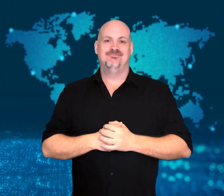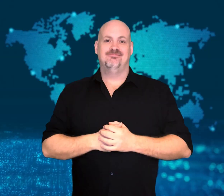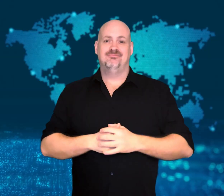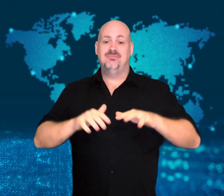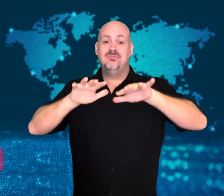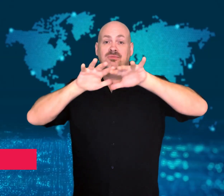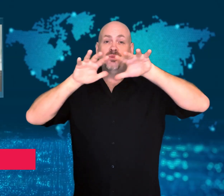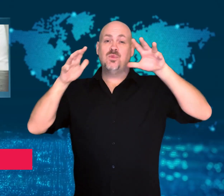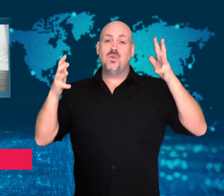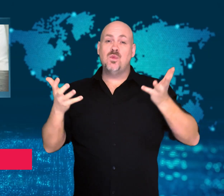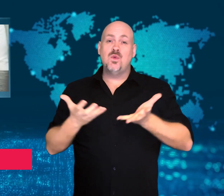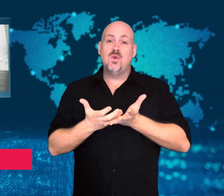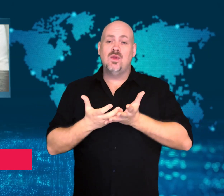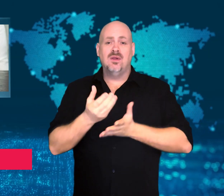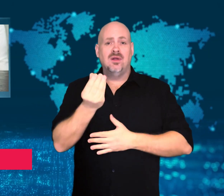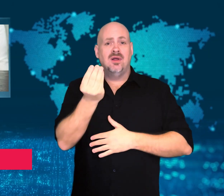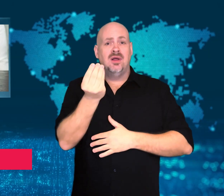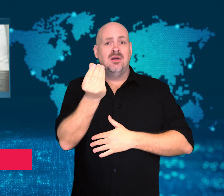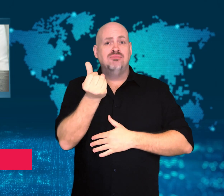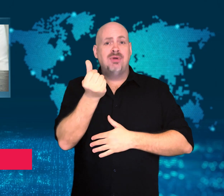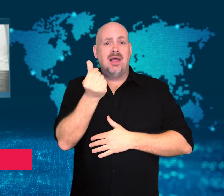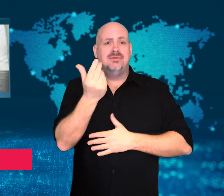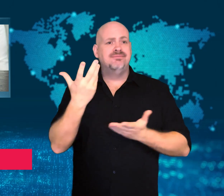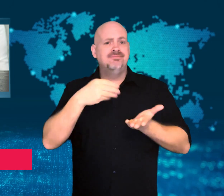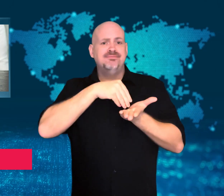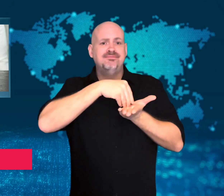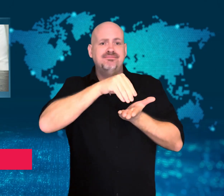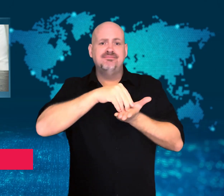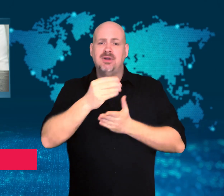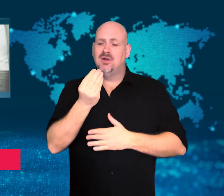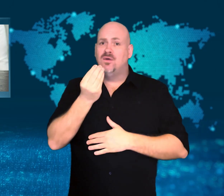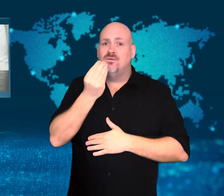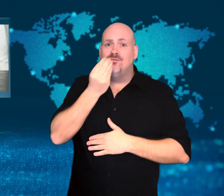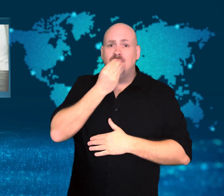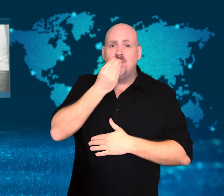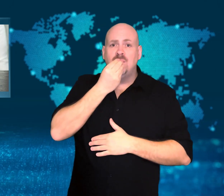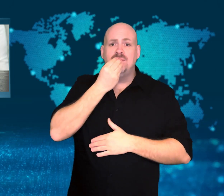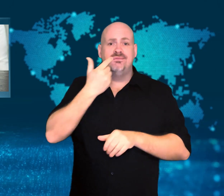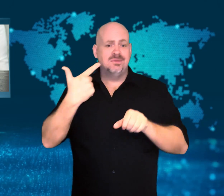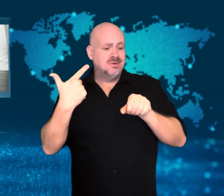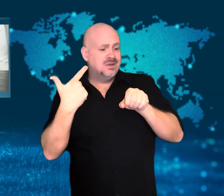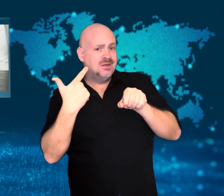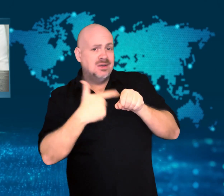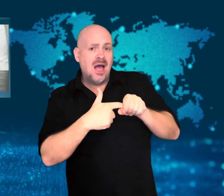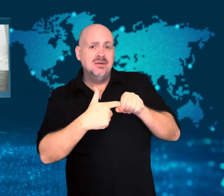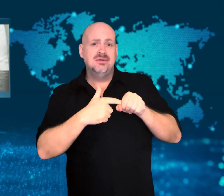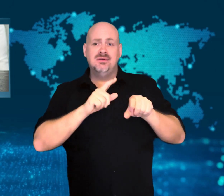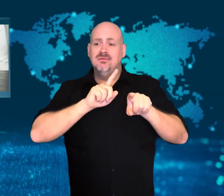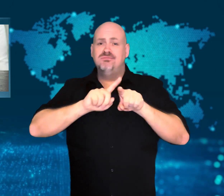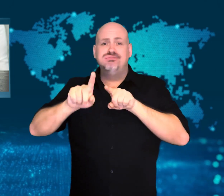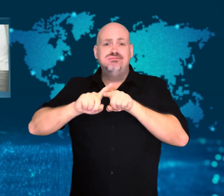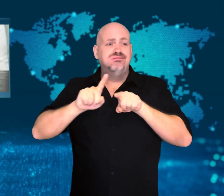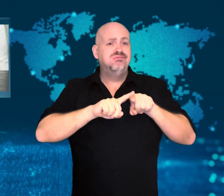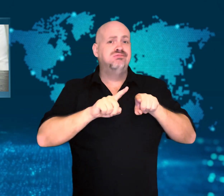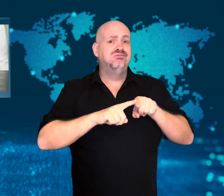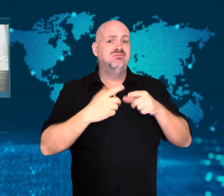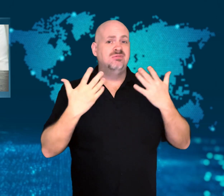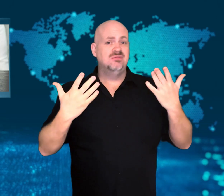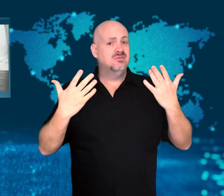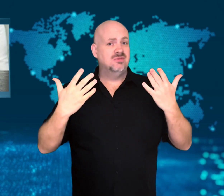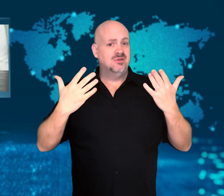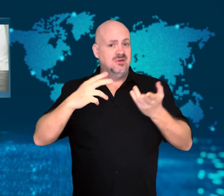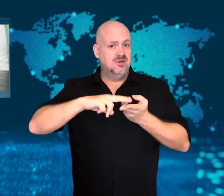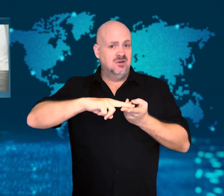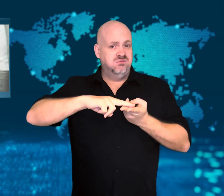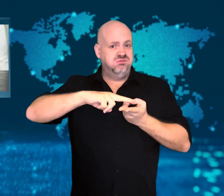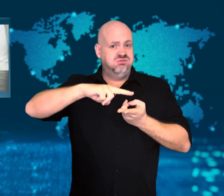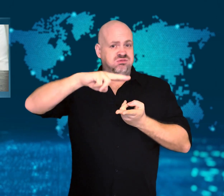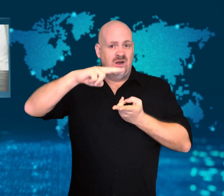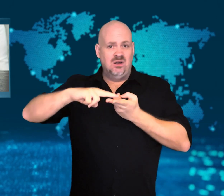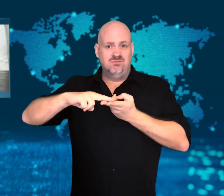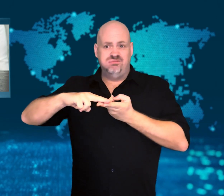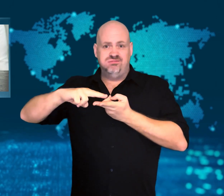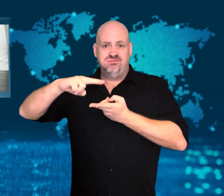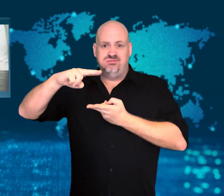[Gavin]: Global prices for food and gas are increasing at their